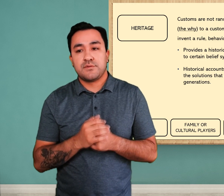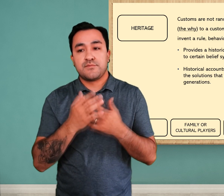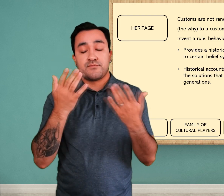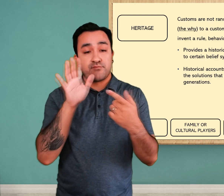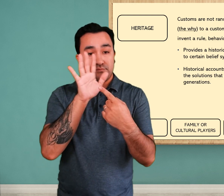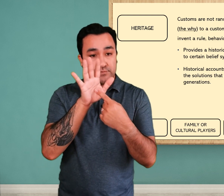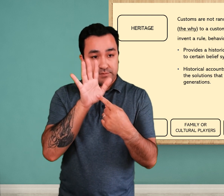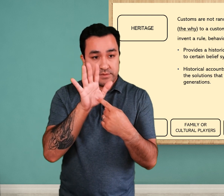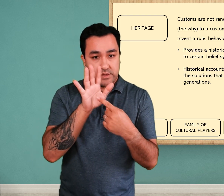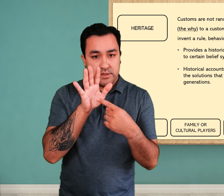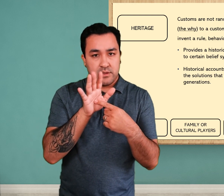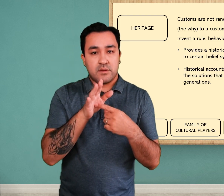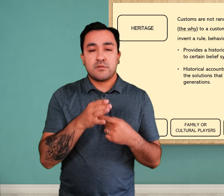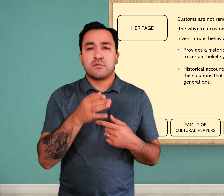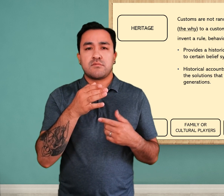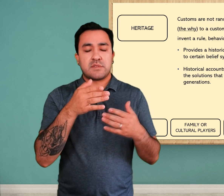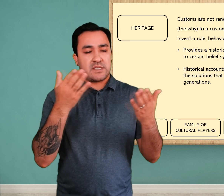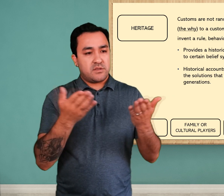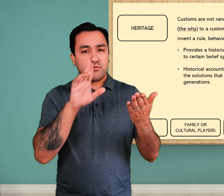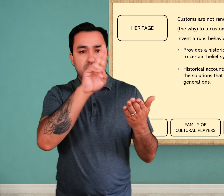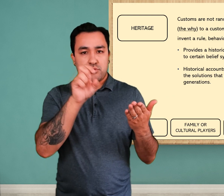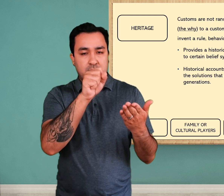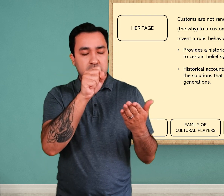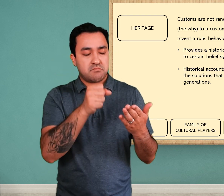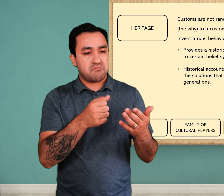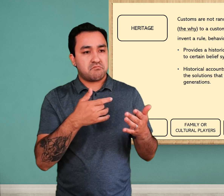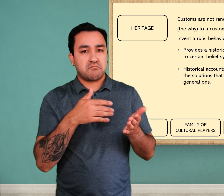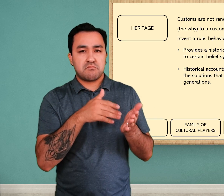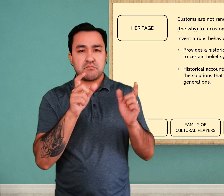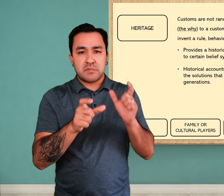For example, a common greeting is to shake hands.